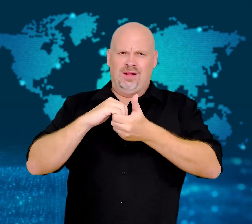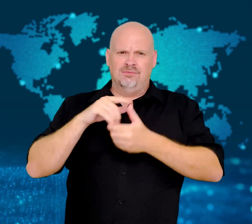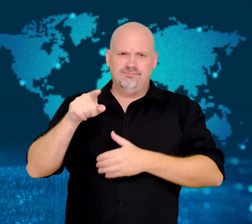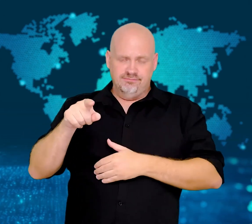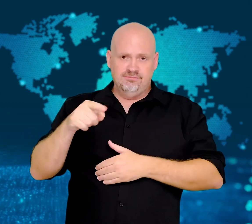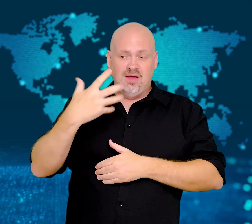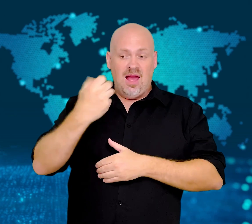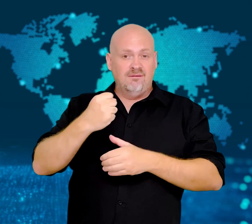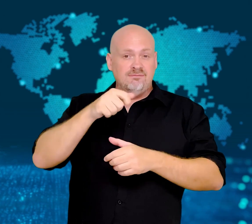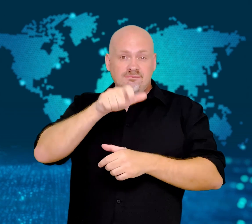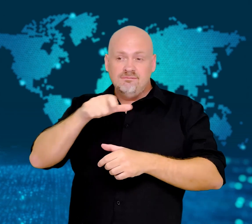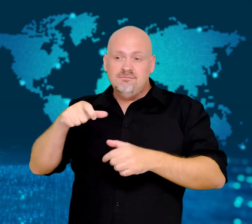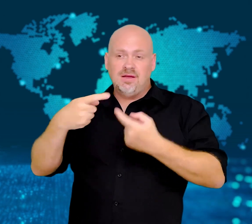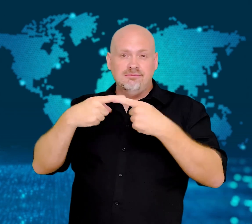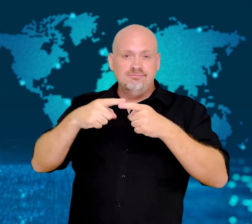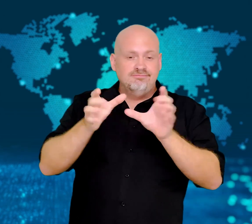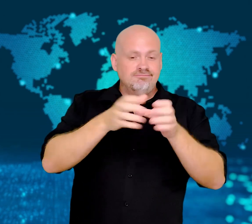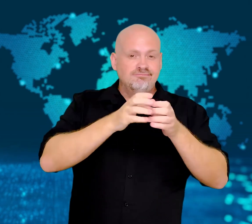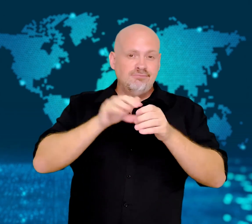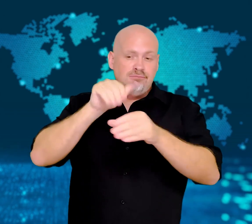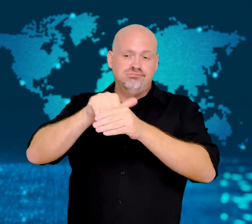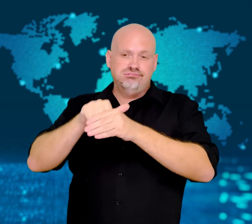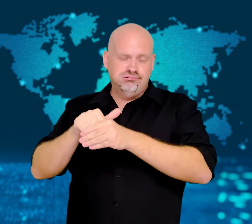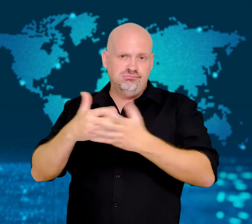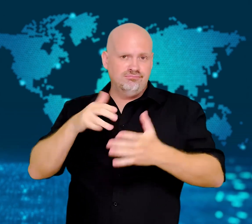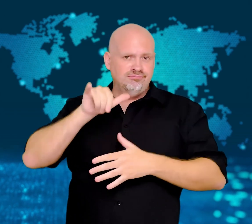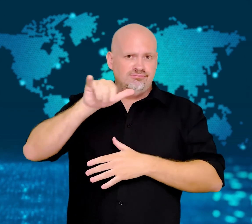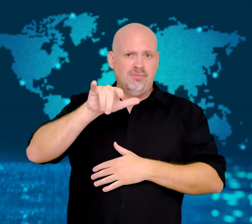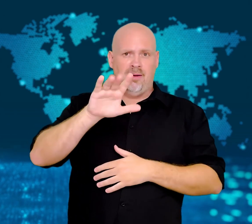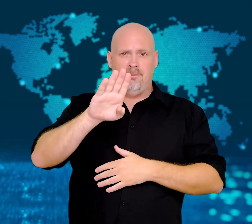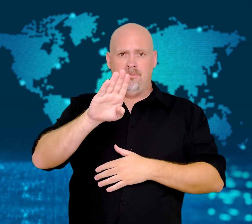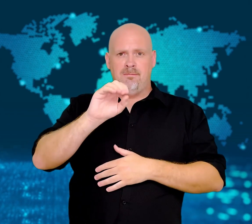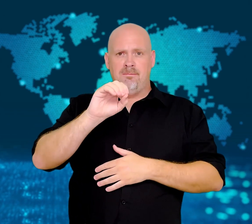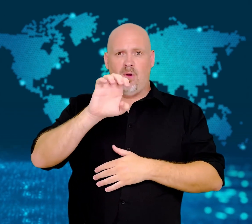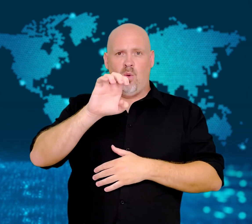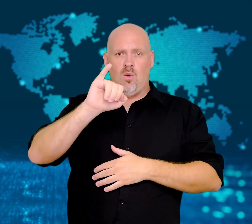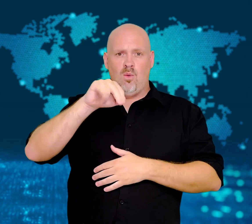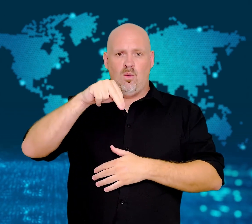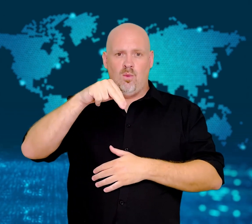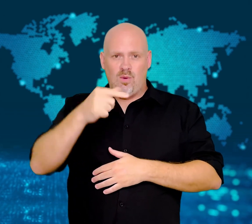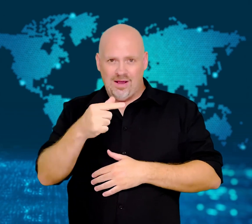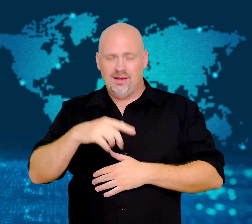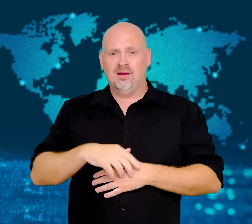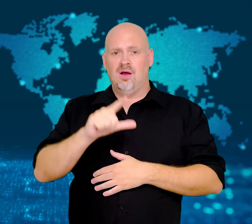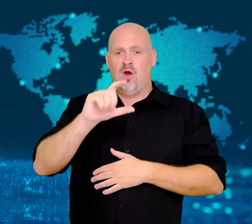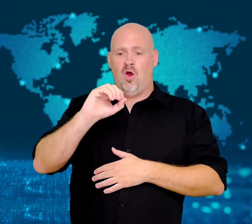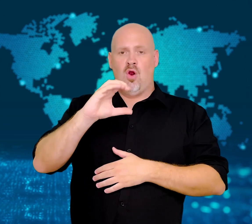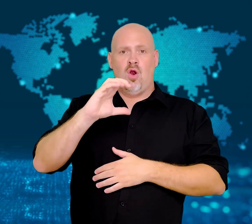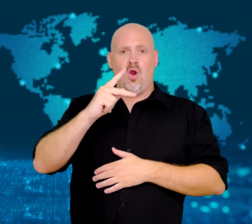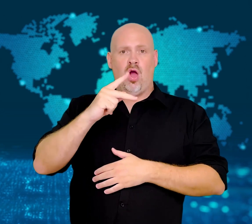It is one of the largest labor unions in the US